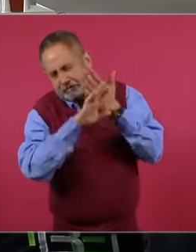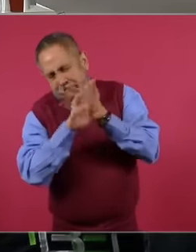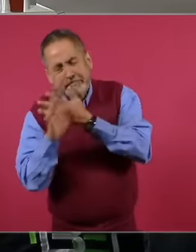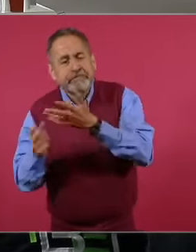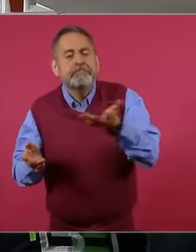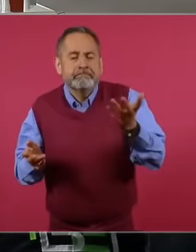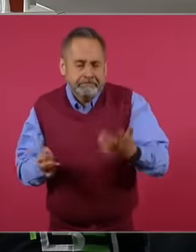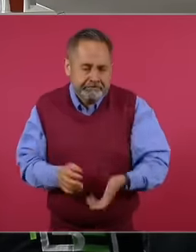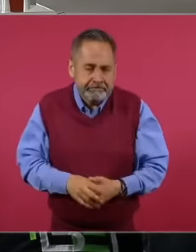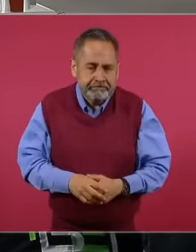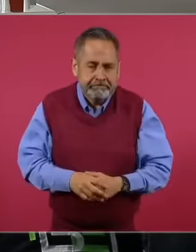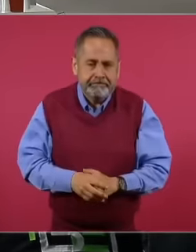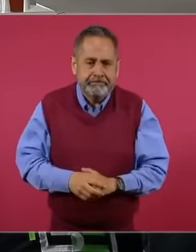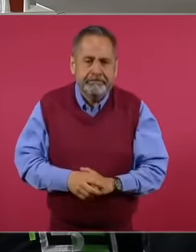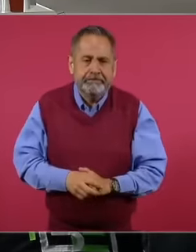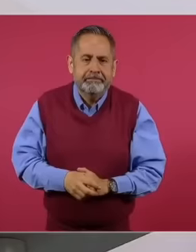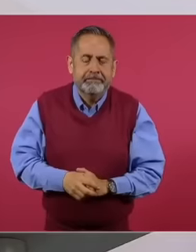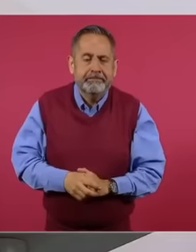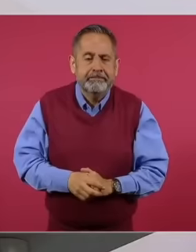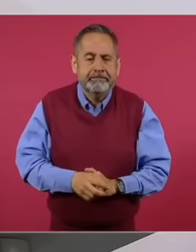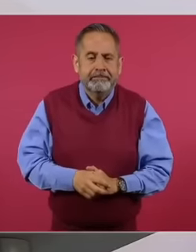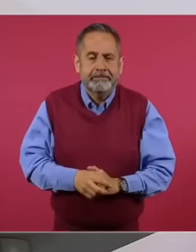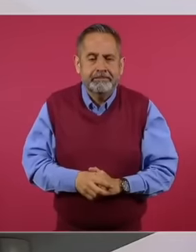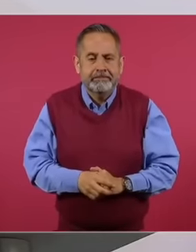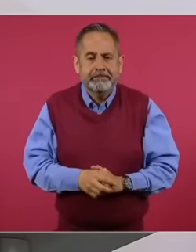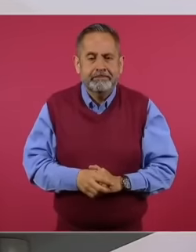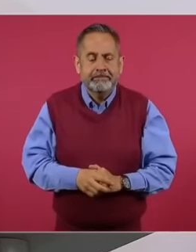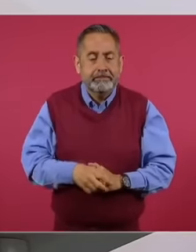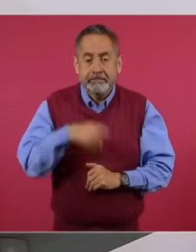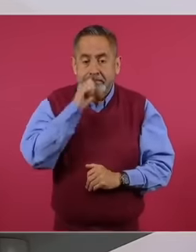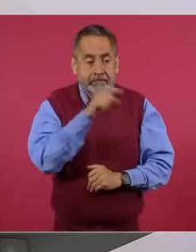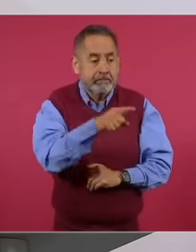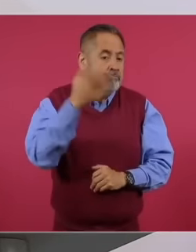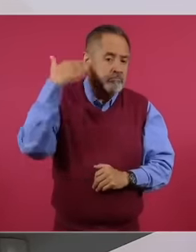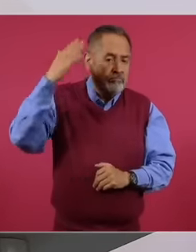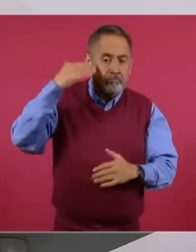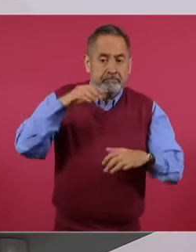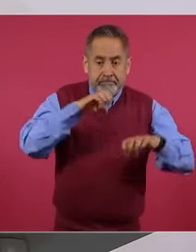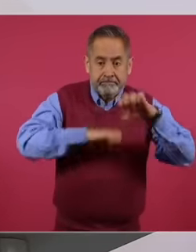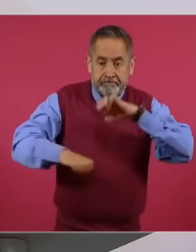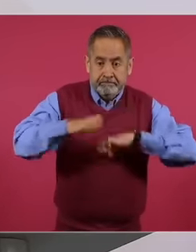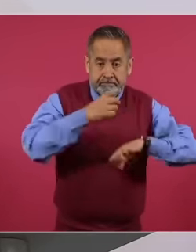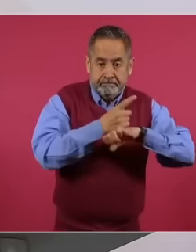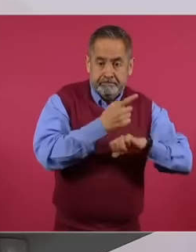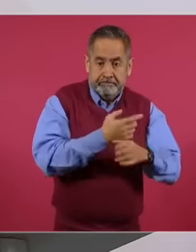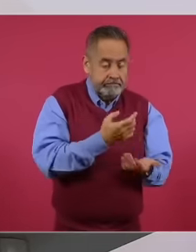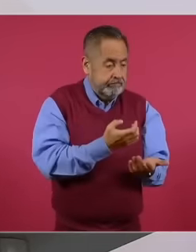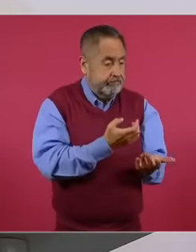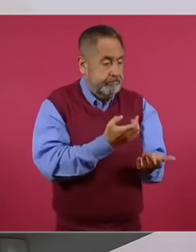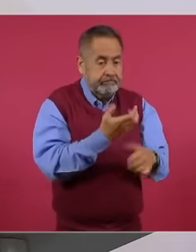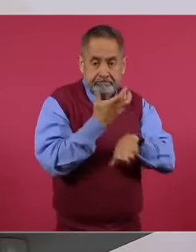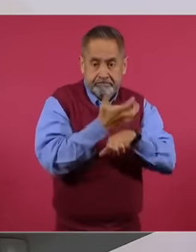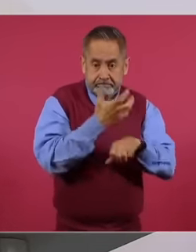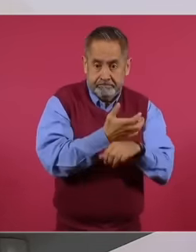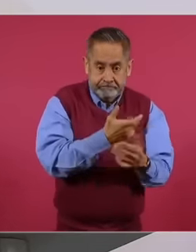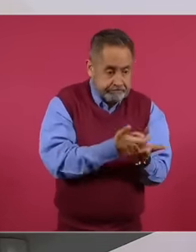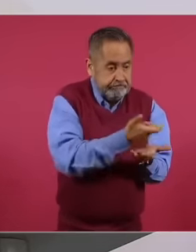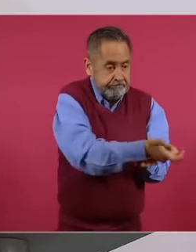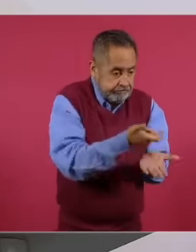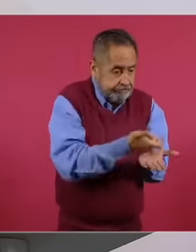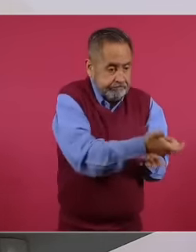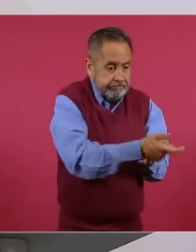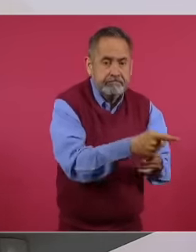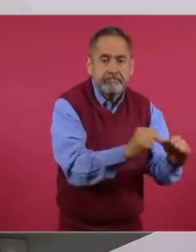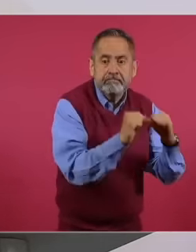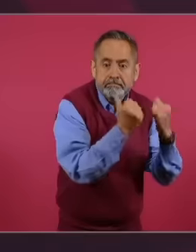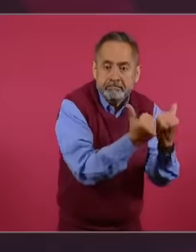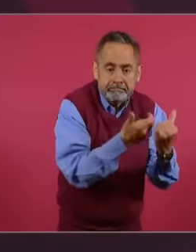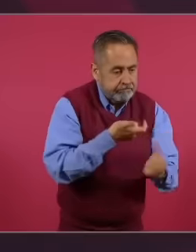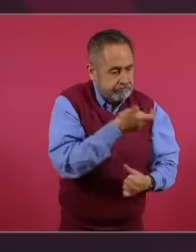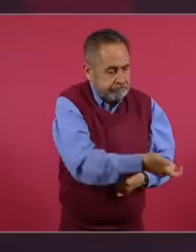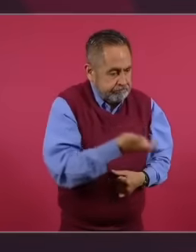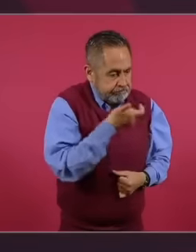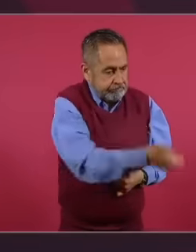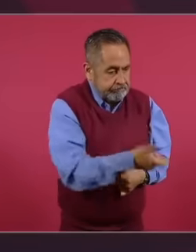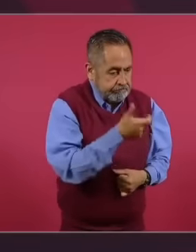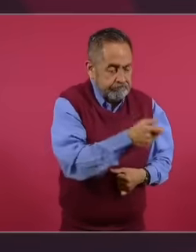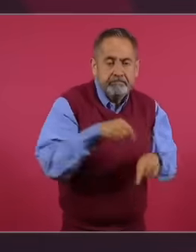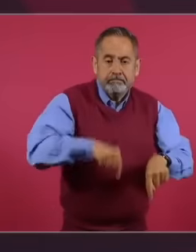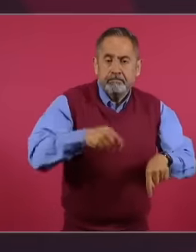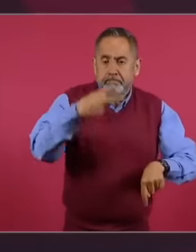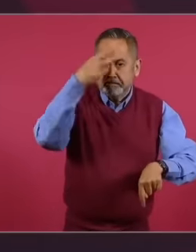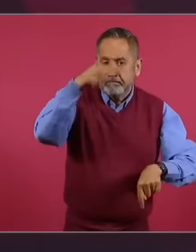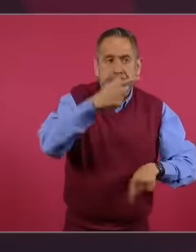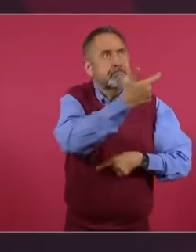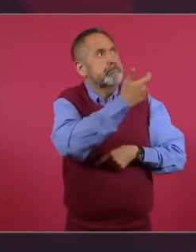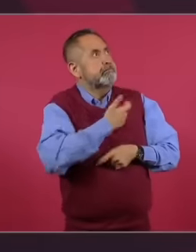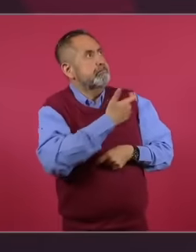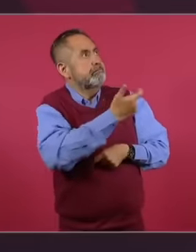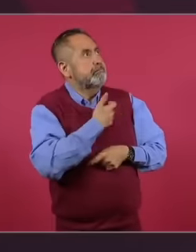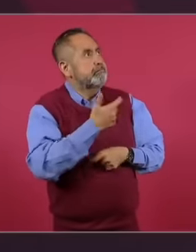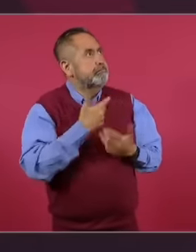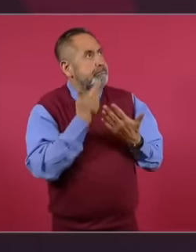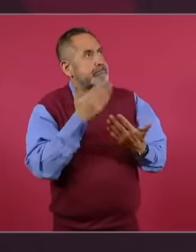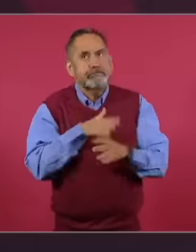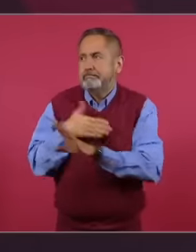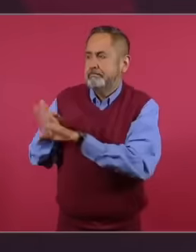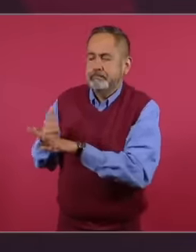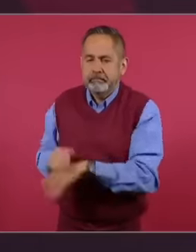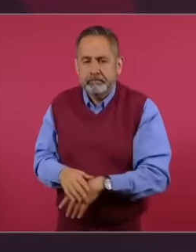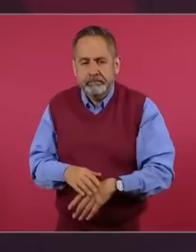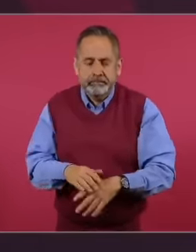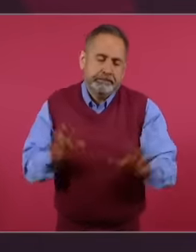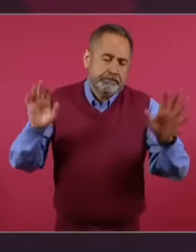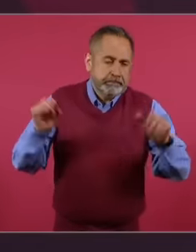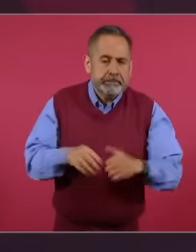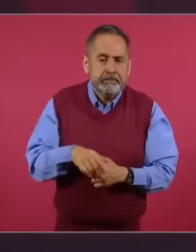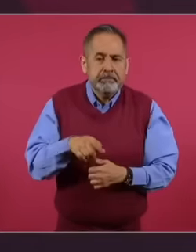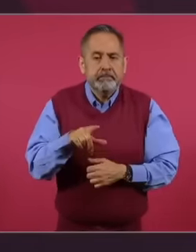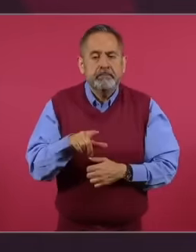that also received money from the United States Embassy in Mexico, but well, at least